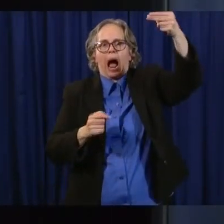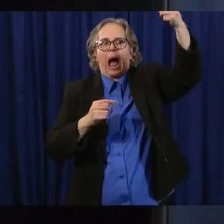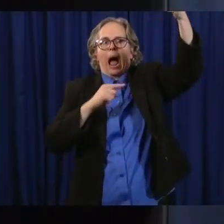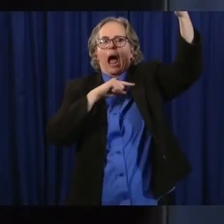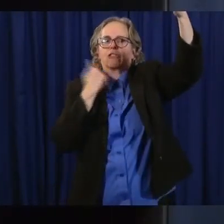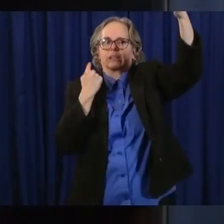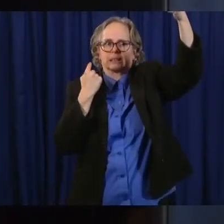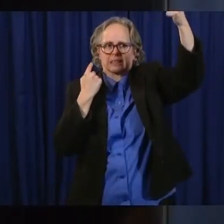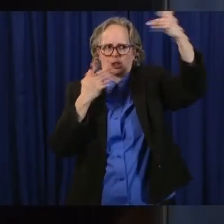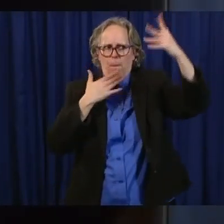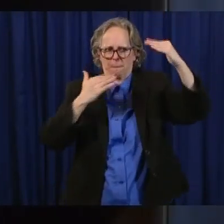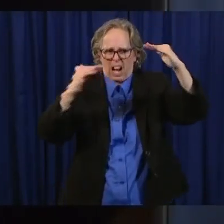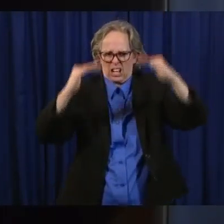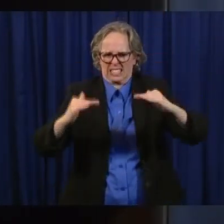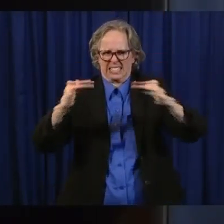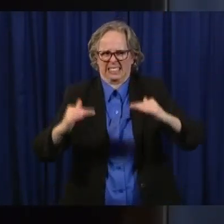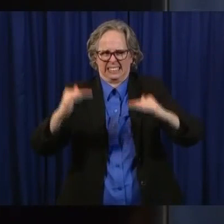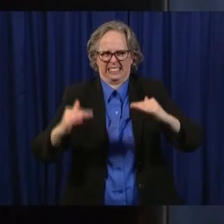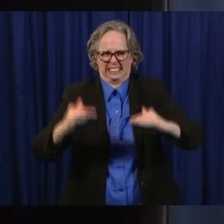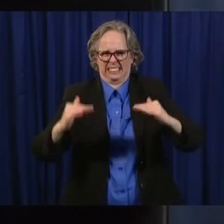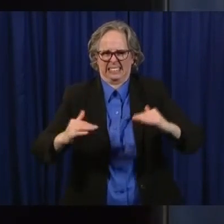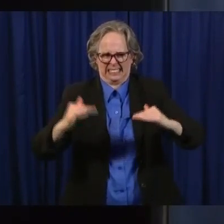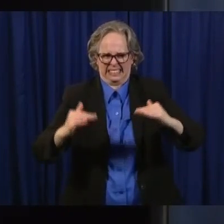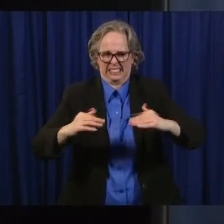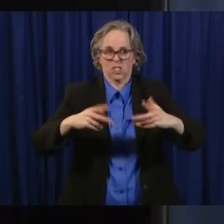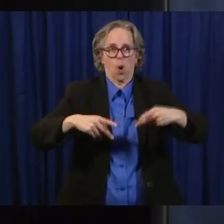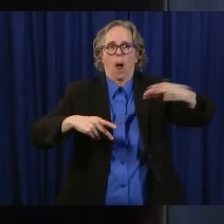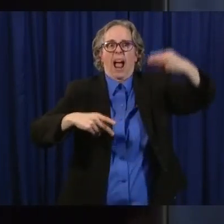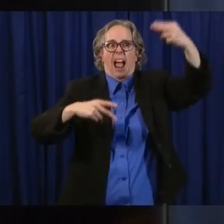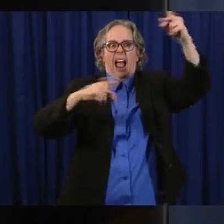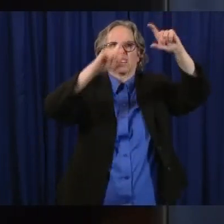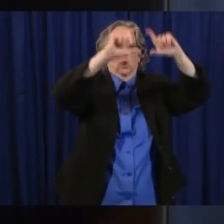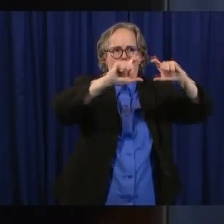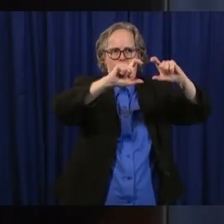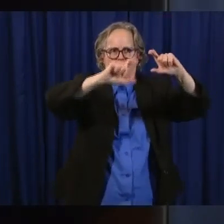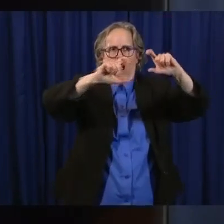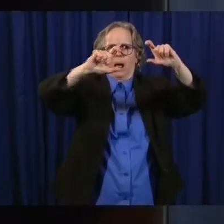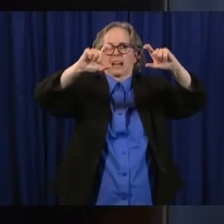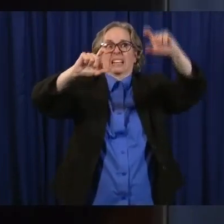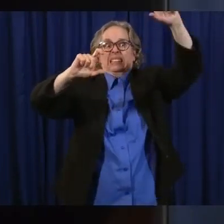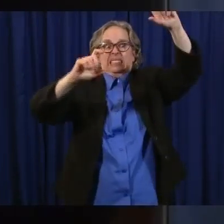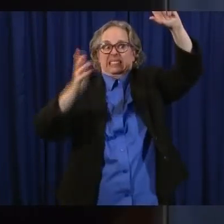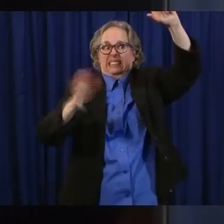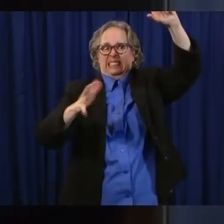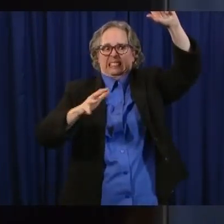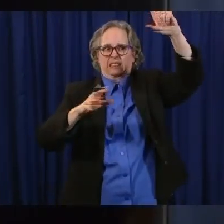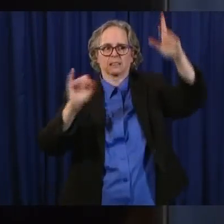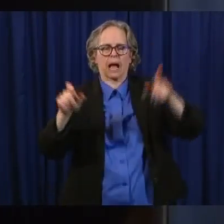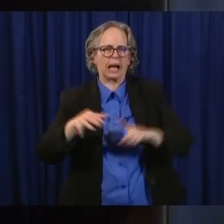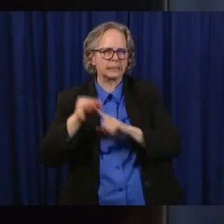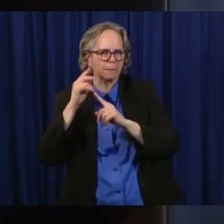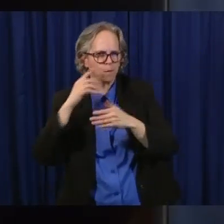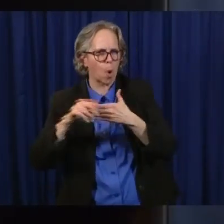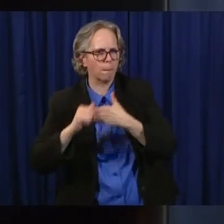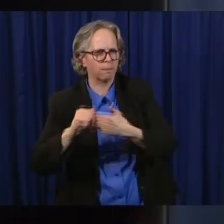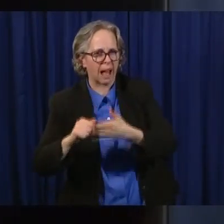EXACTLY. YOU DON'T WANT THAT TO BE ANY HIGHER THAN IS REASONABLE.